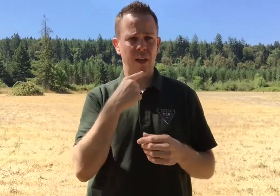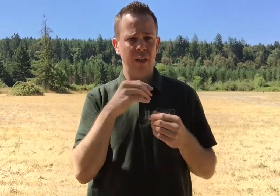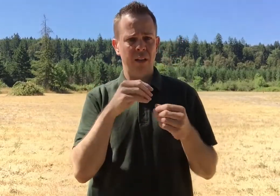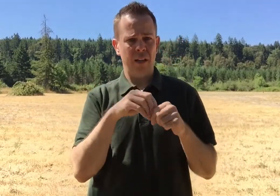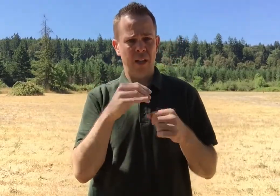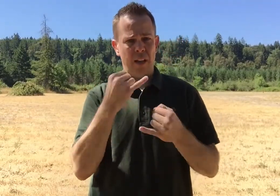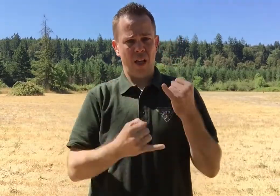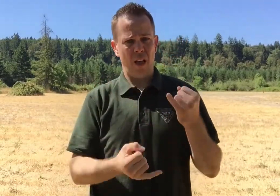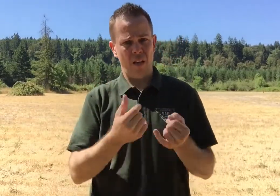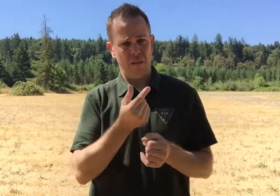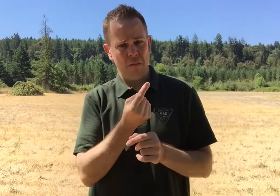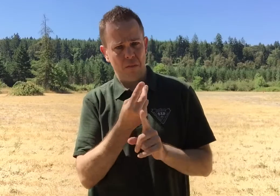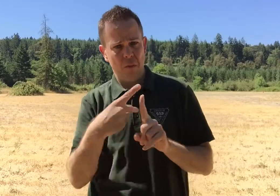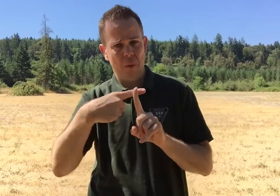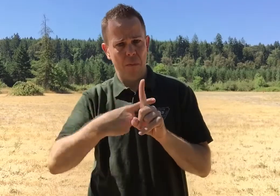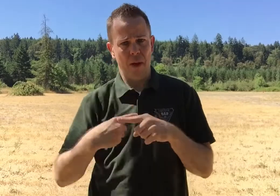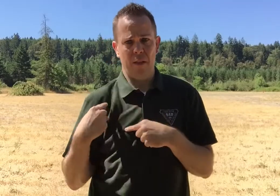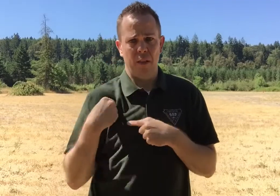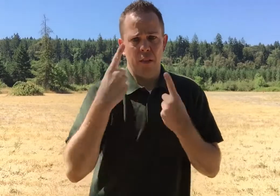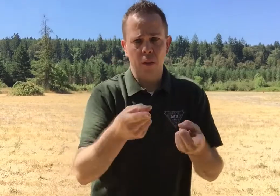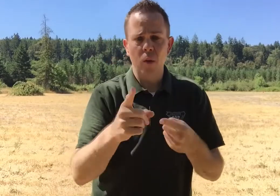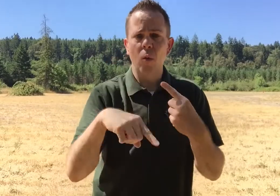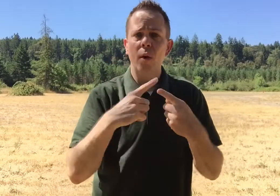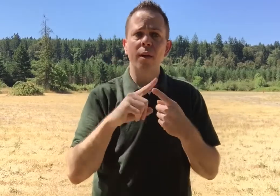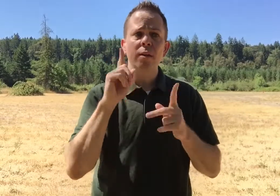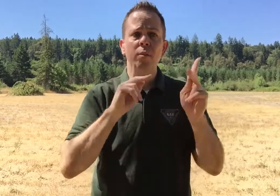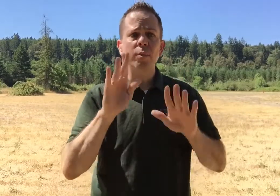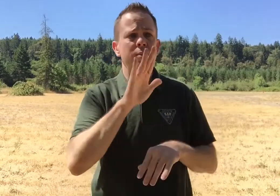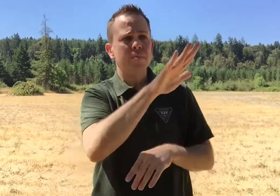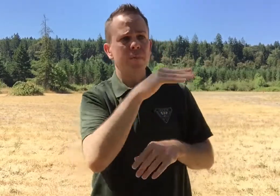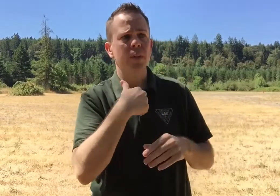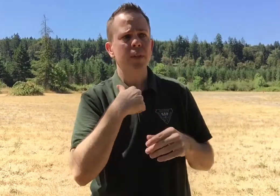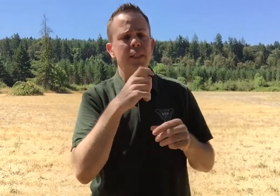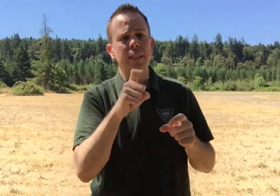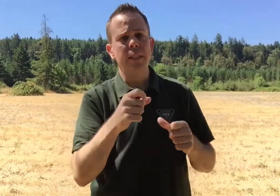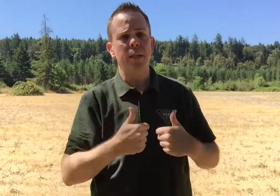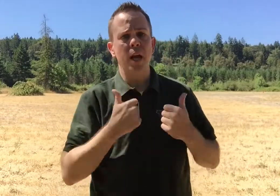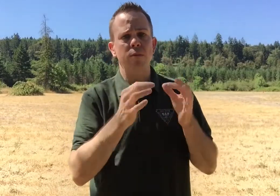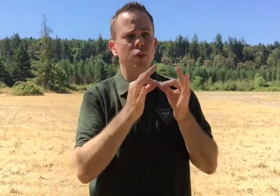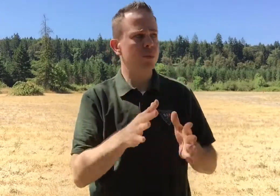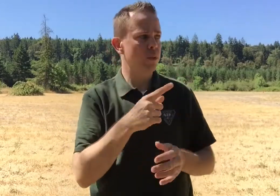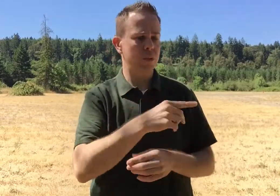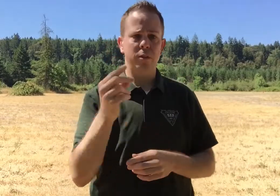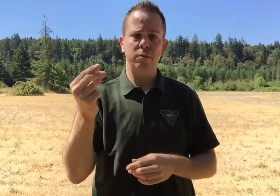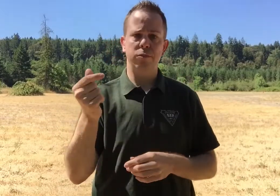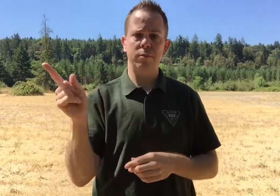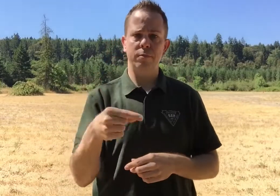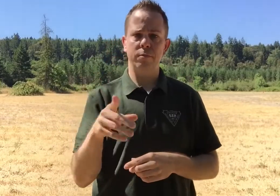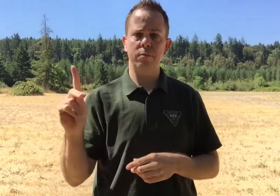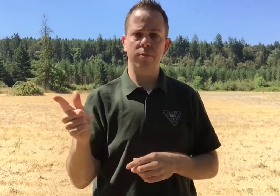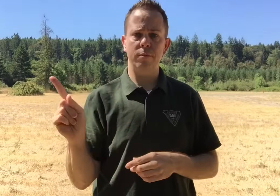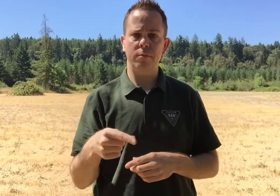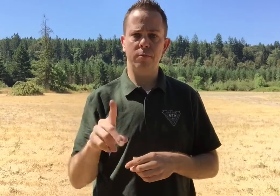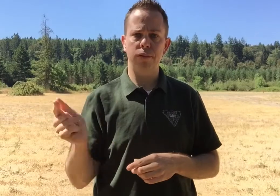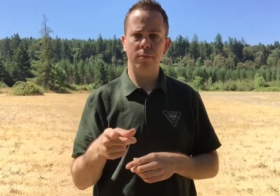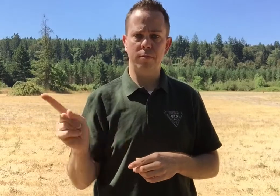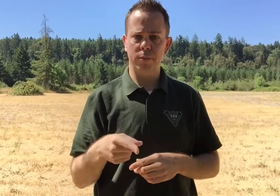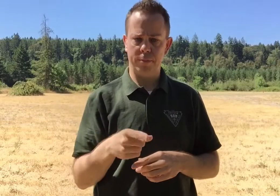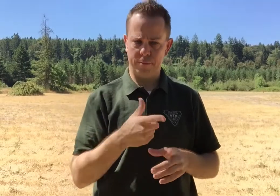In the last few months, deaf patients have had good success receiving live interpreters when requested.